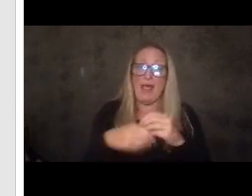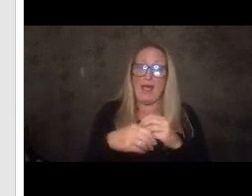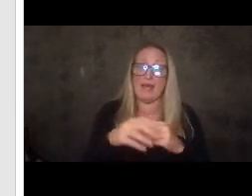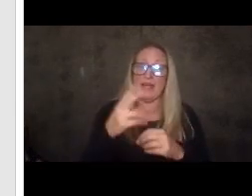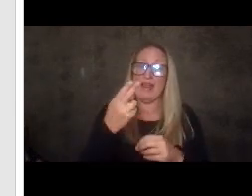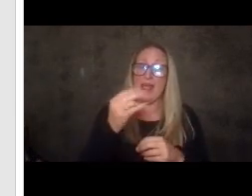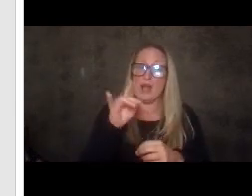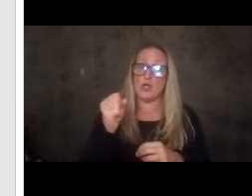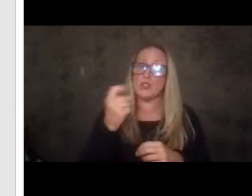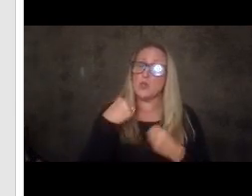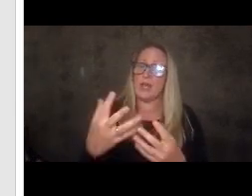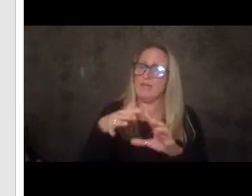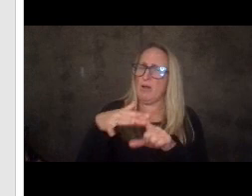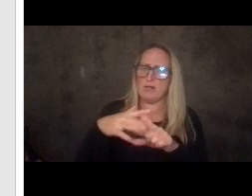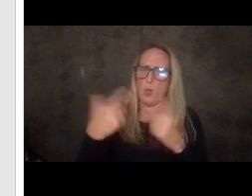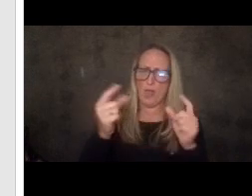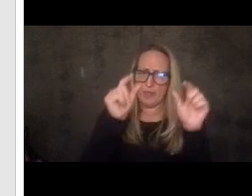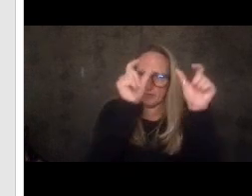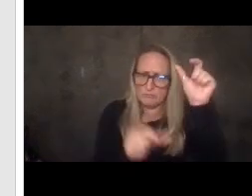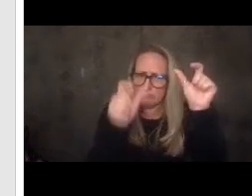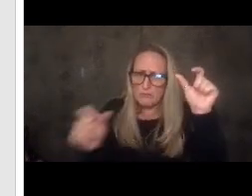context for what this table is, why it's on the.